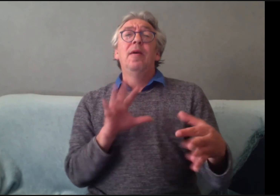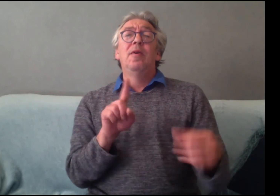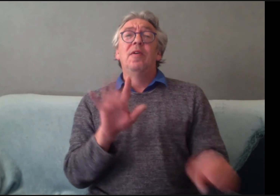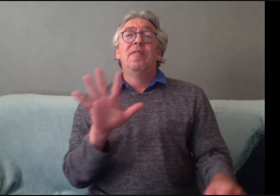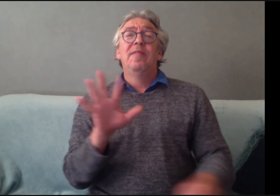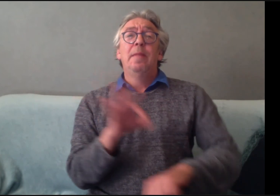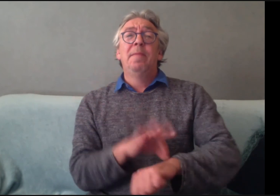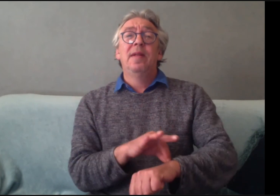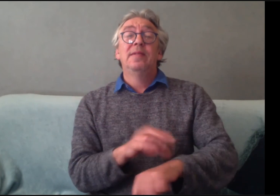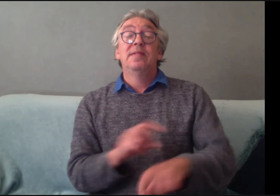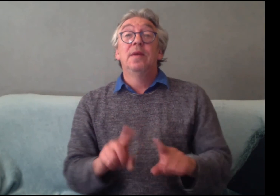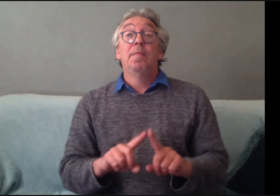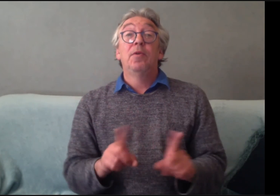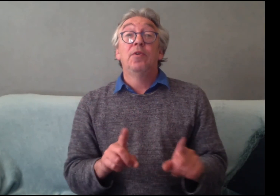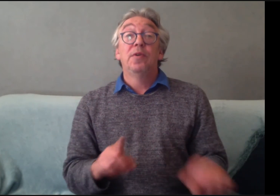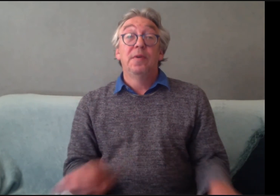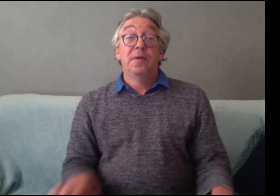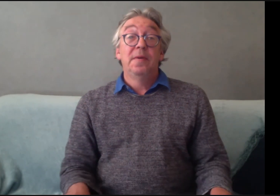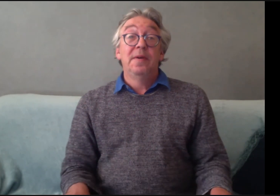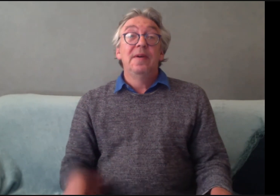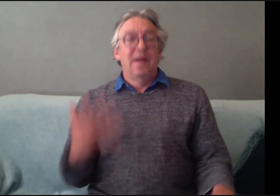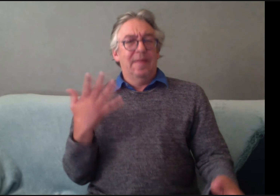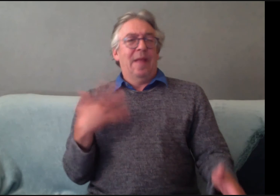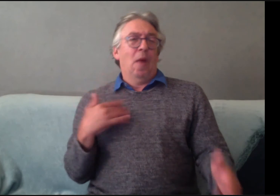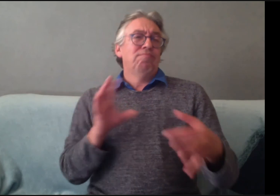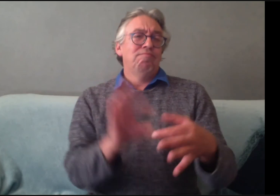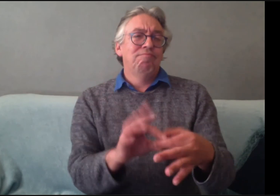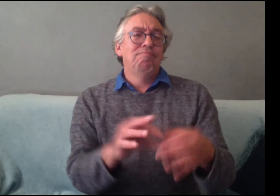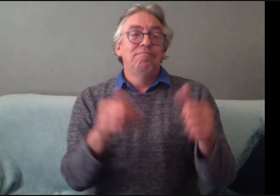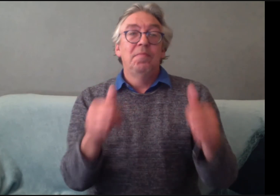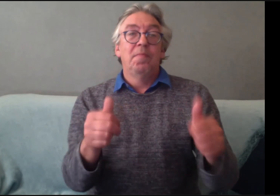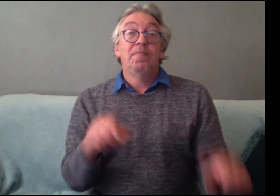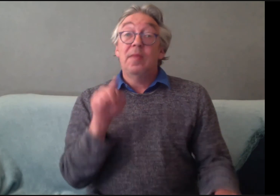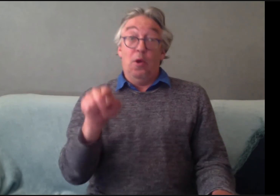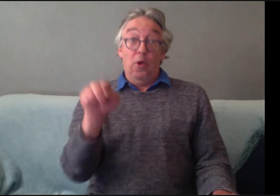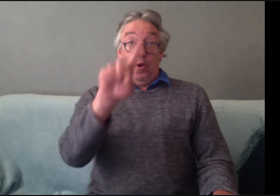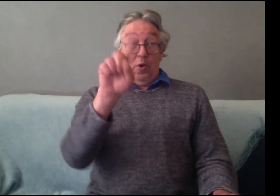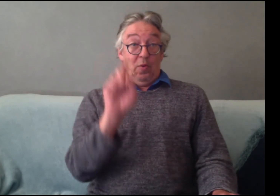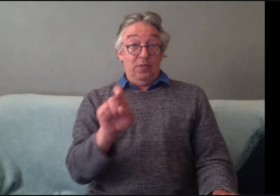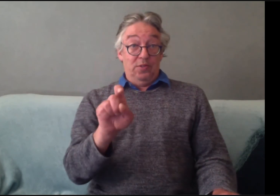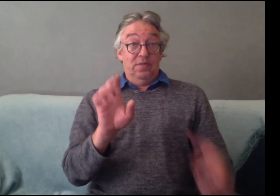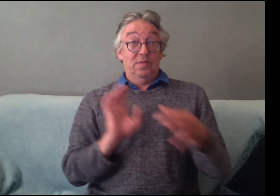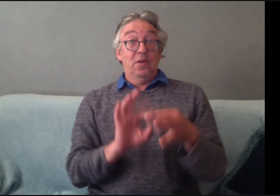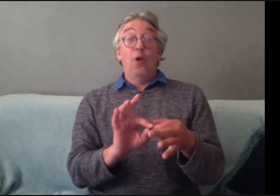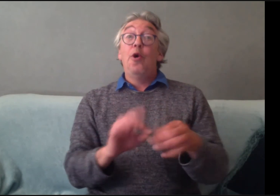The question on capacity building is a very good one, so to start with